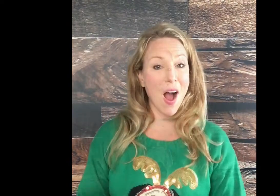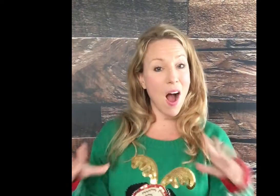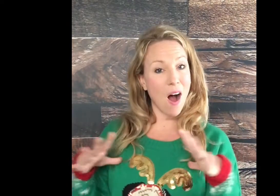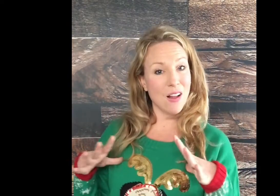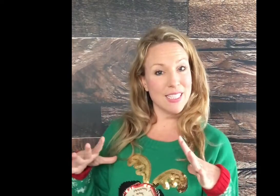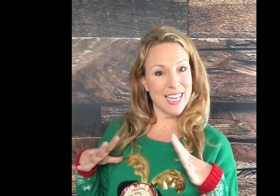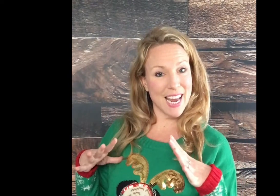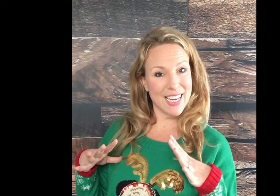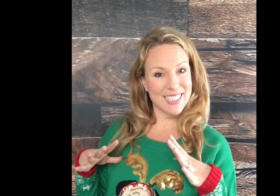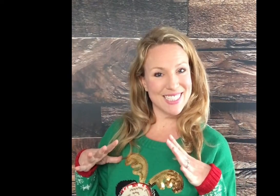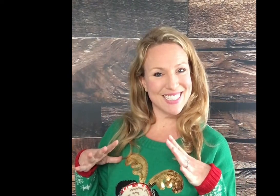HOLIDAYS